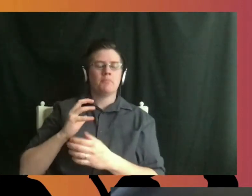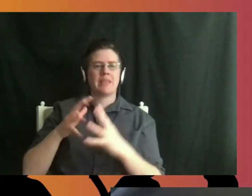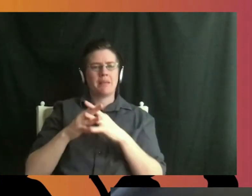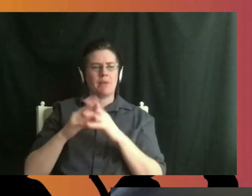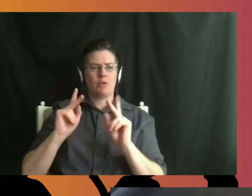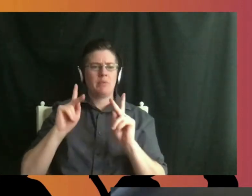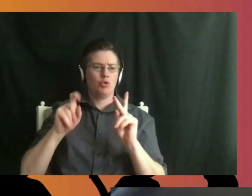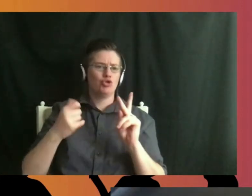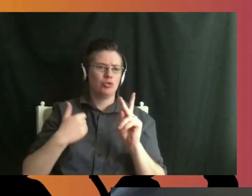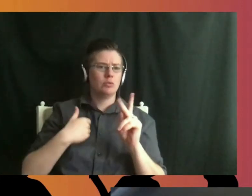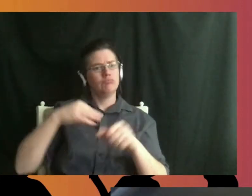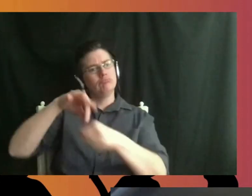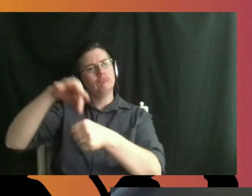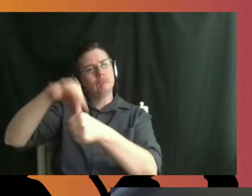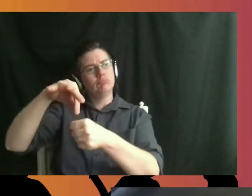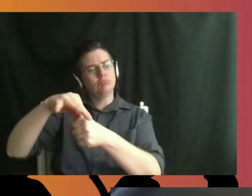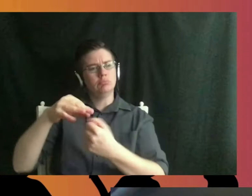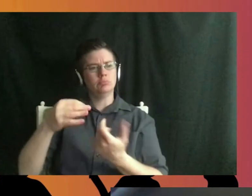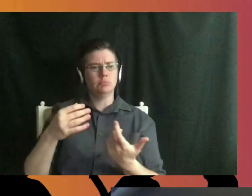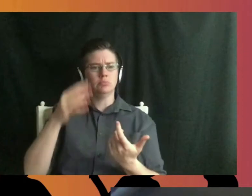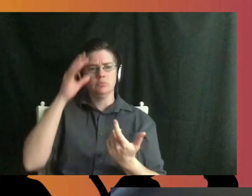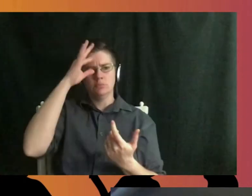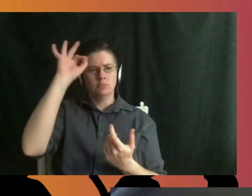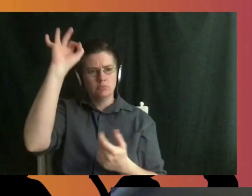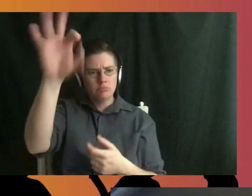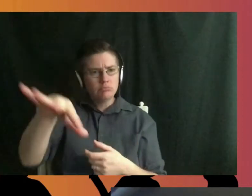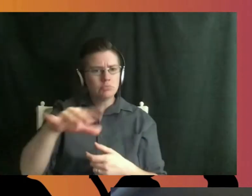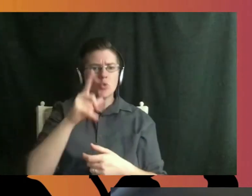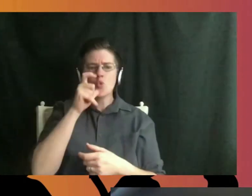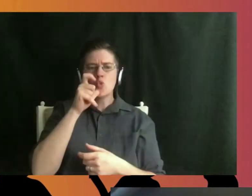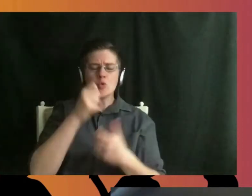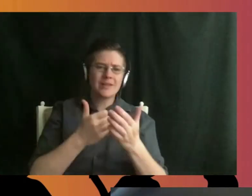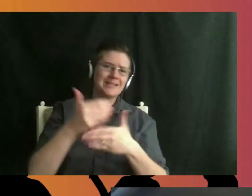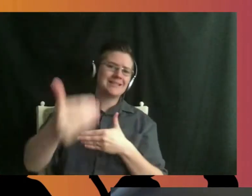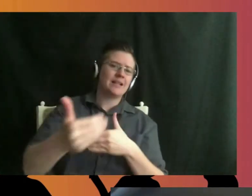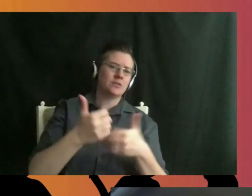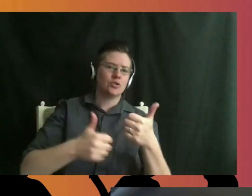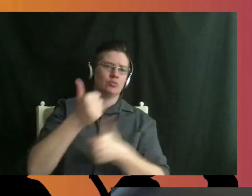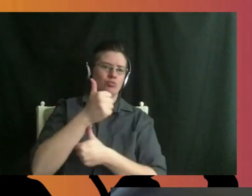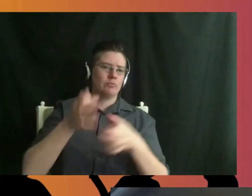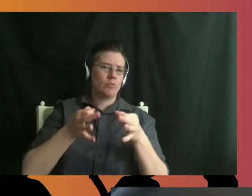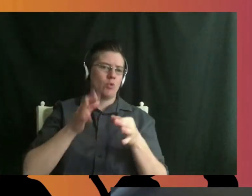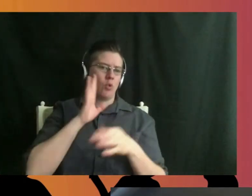in what our next supreme court justice will be so uh and then organizing a protest if you guys